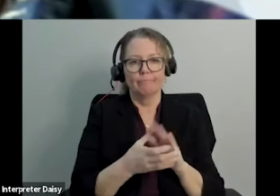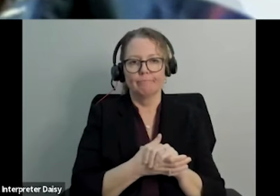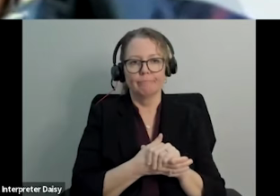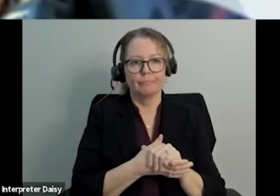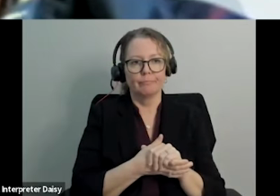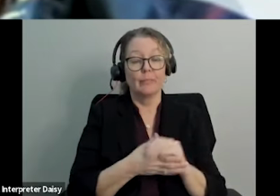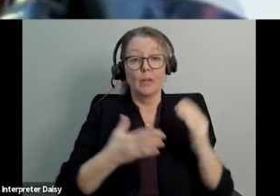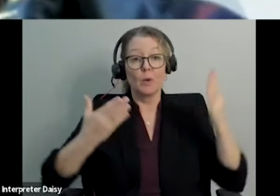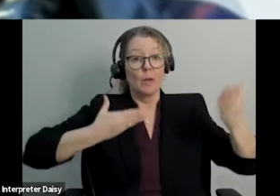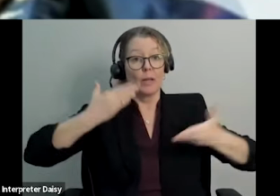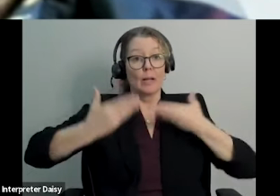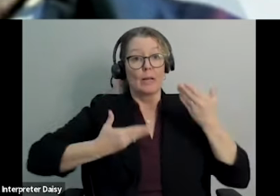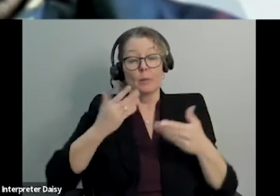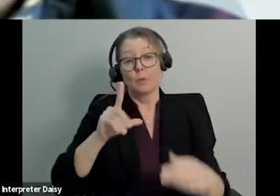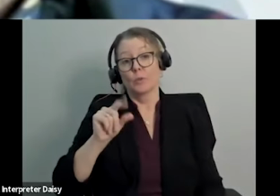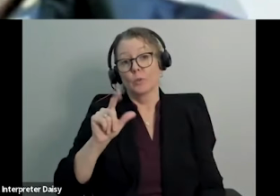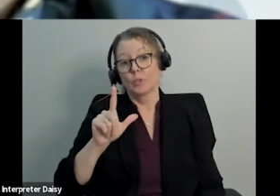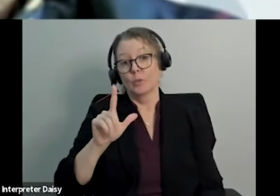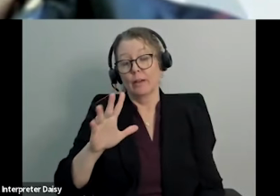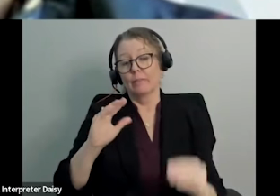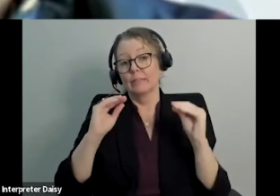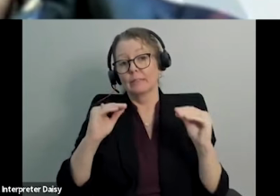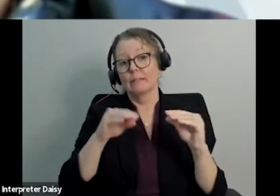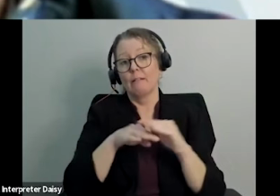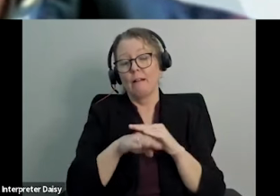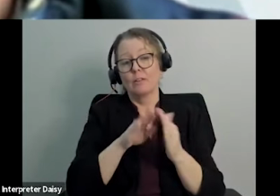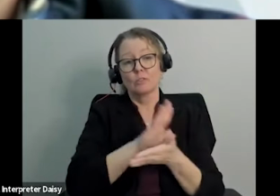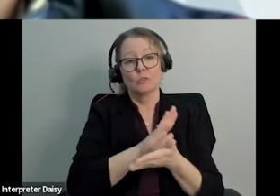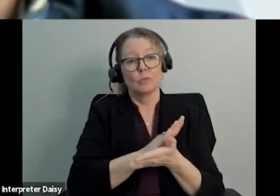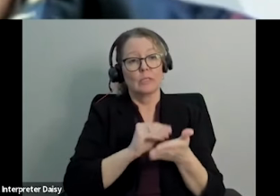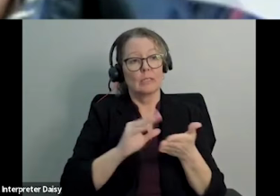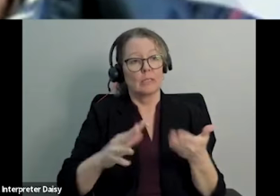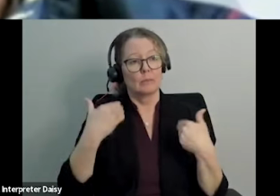Welcome to the 2025 Teach Access Student Academy. I am Rolando Mendez,